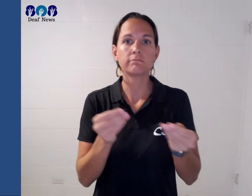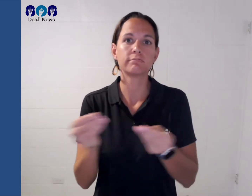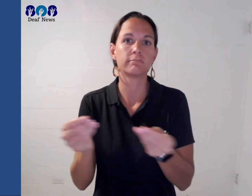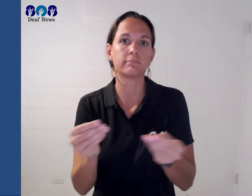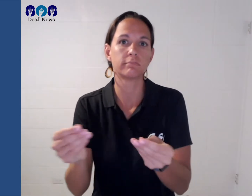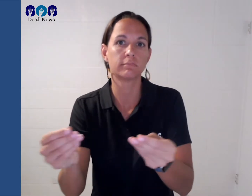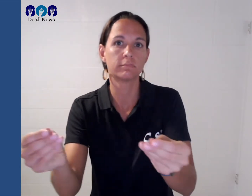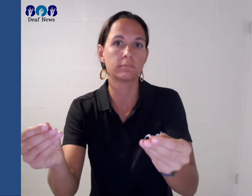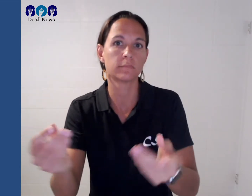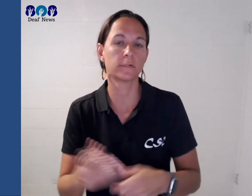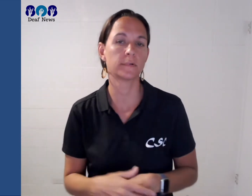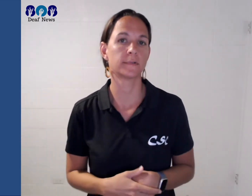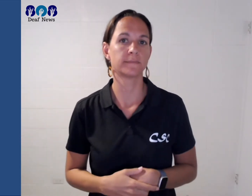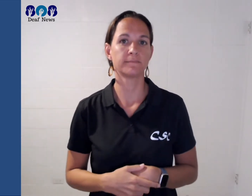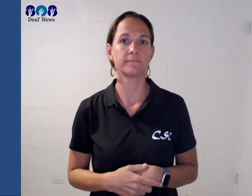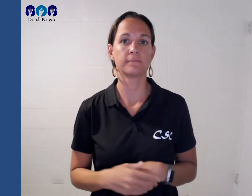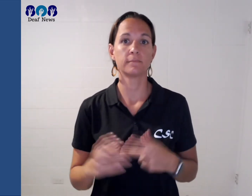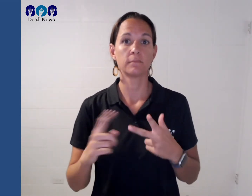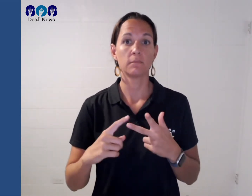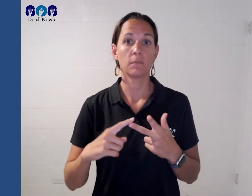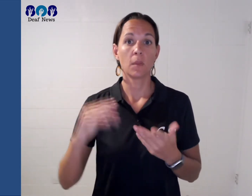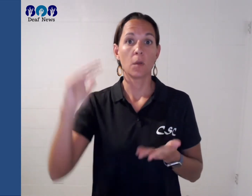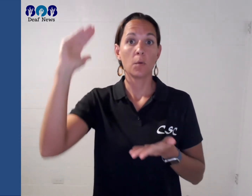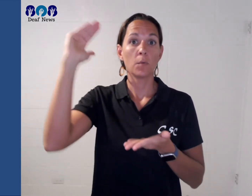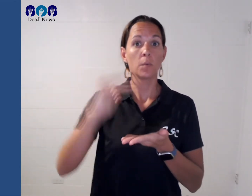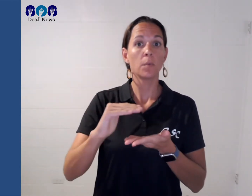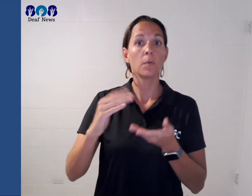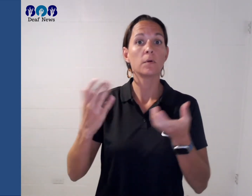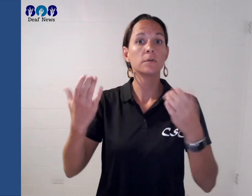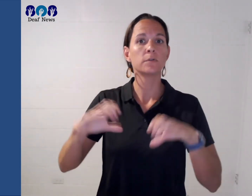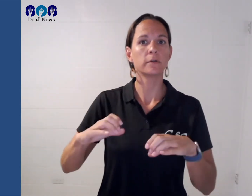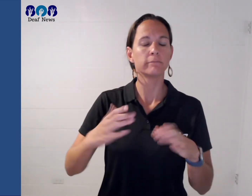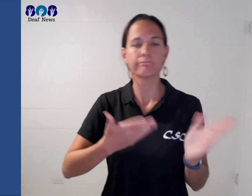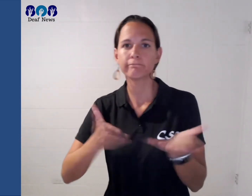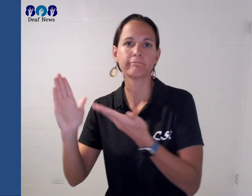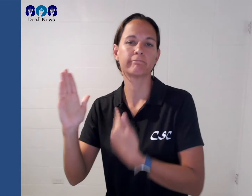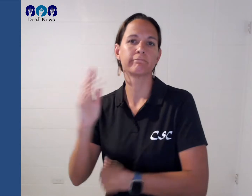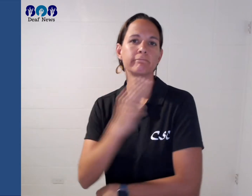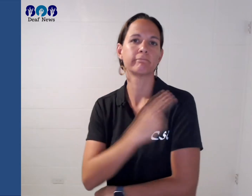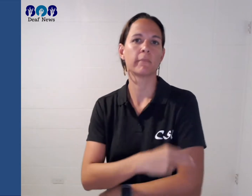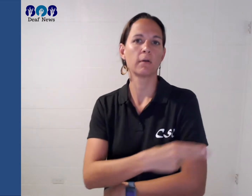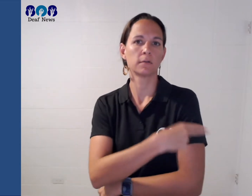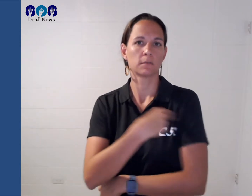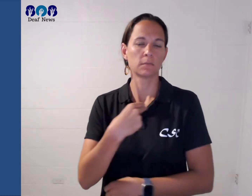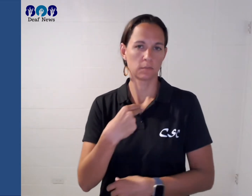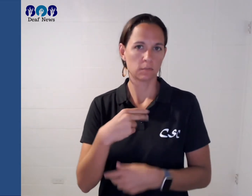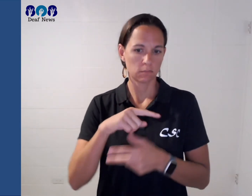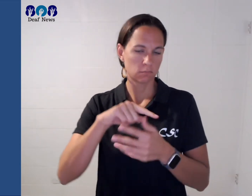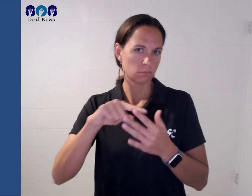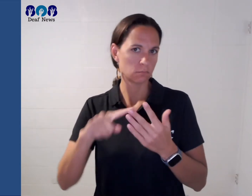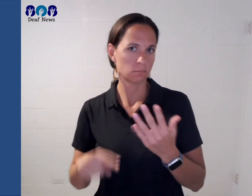will reduce how transmissible you are and lessen the chance of going to the hospital.